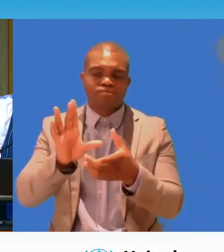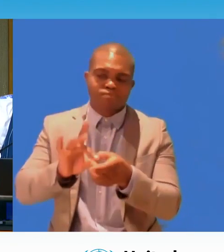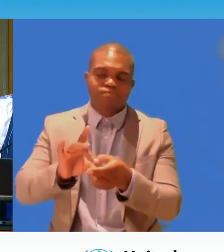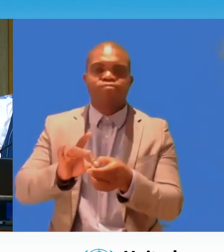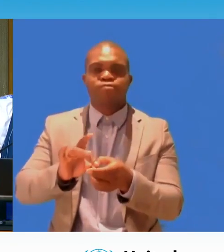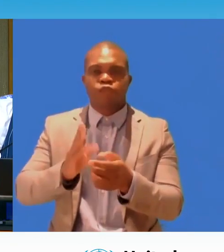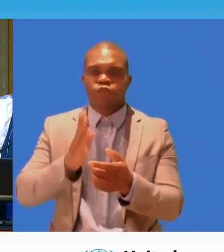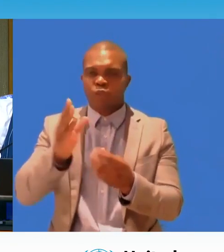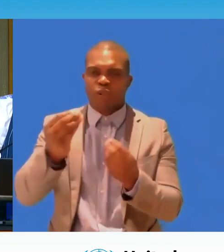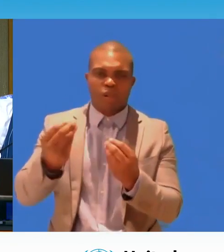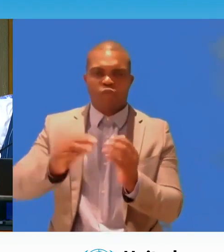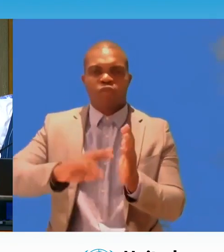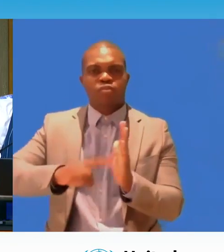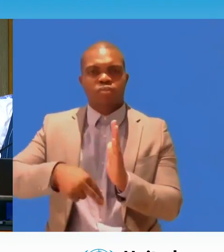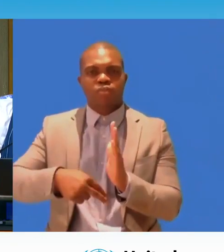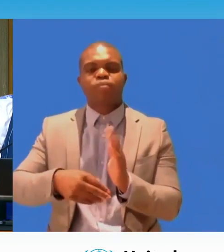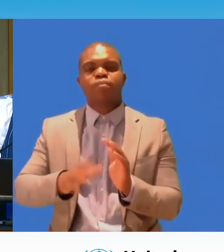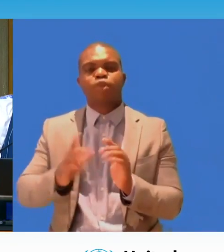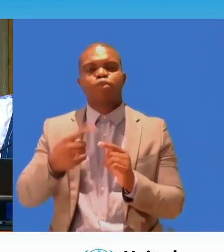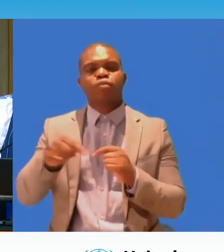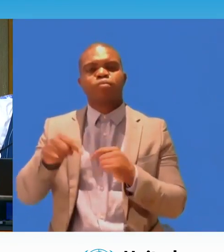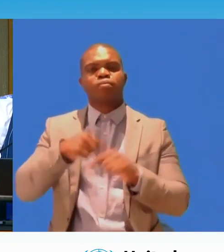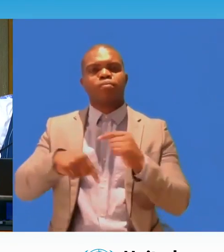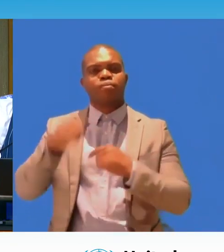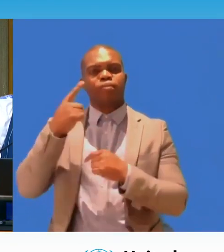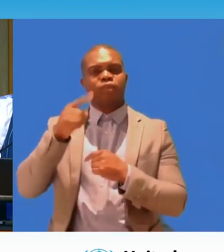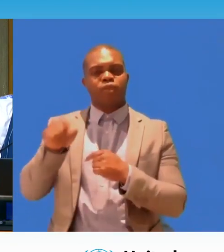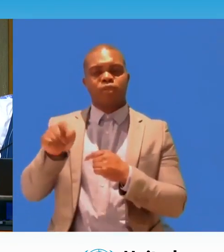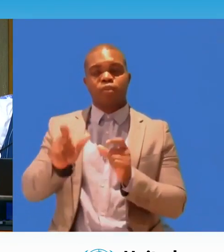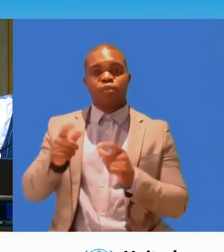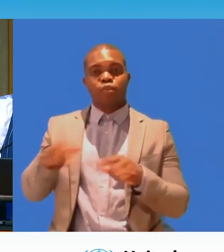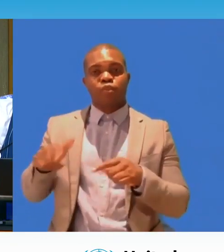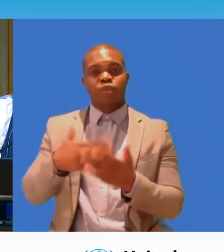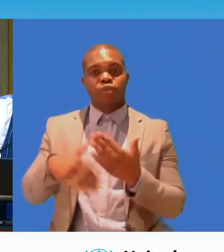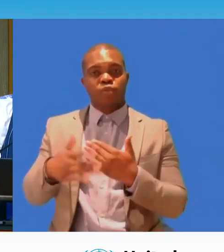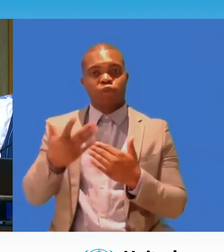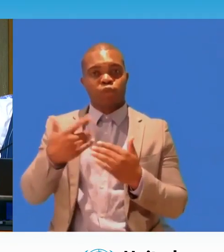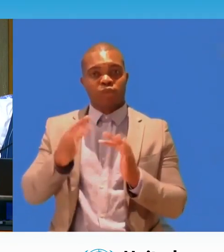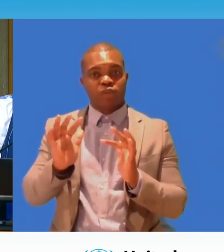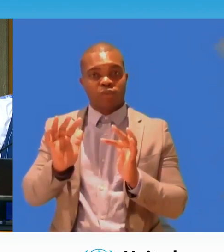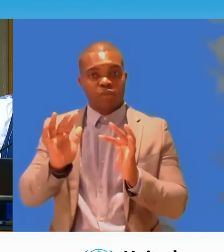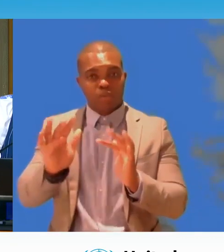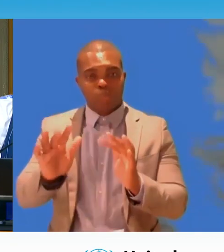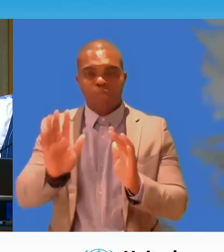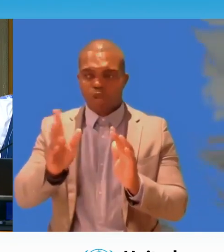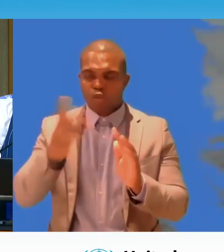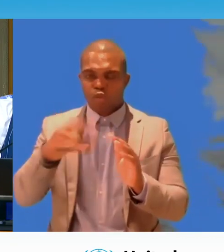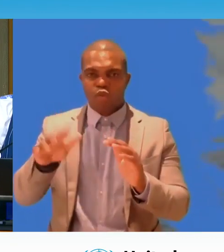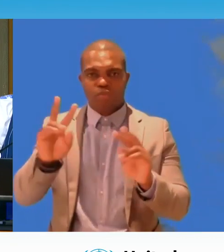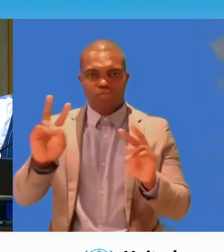different processes must be co coherent in their approach towards inclusion of and equity for